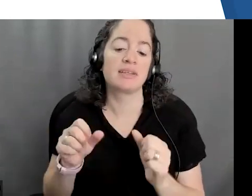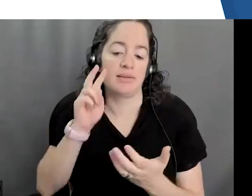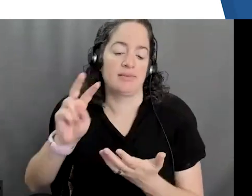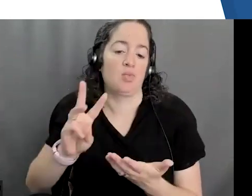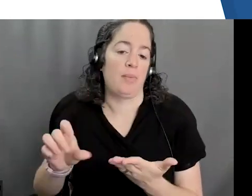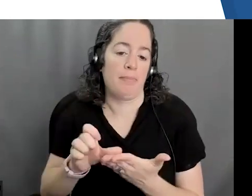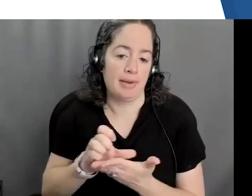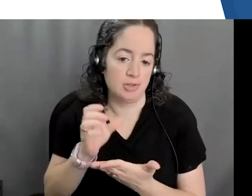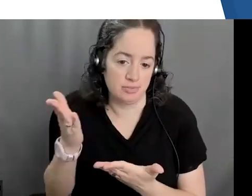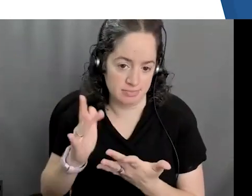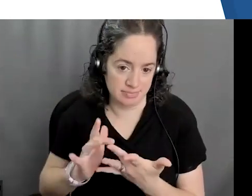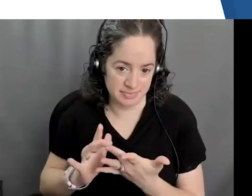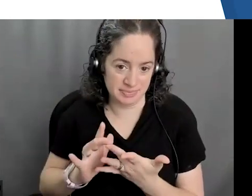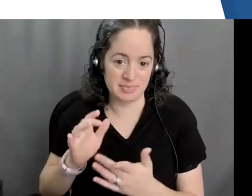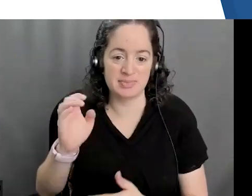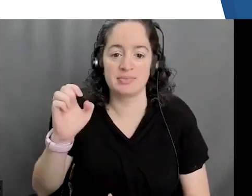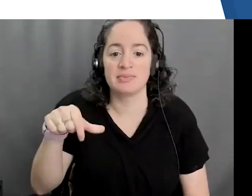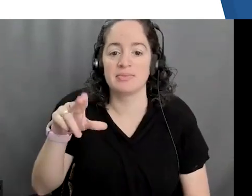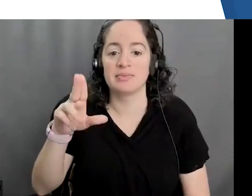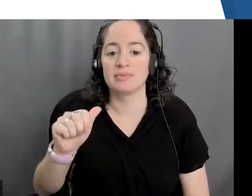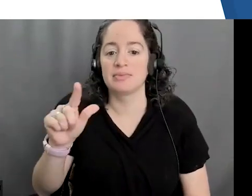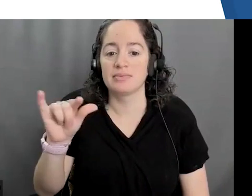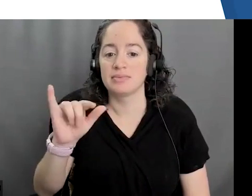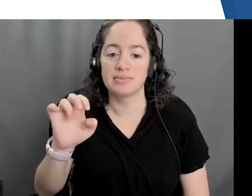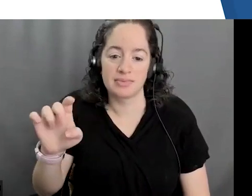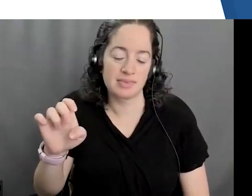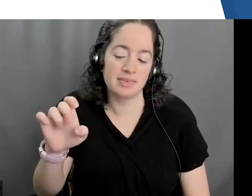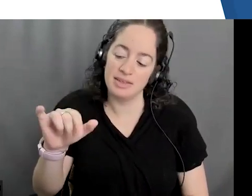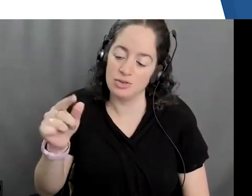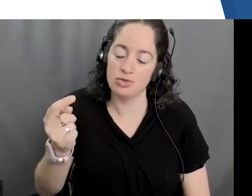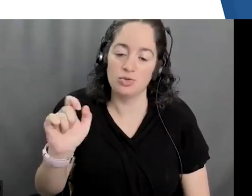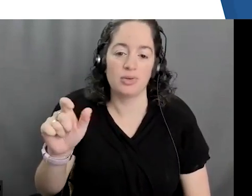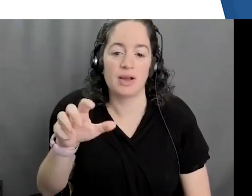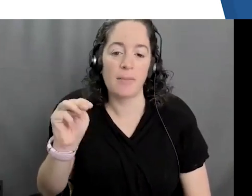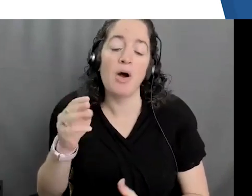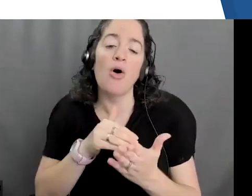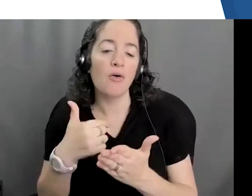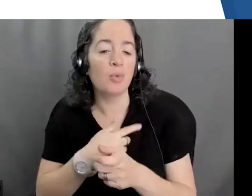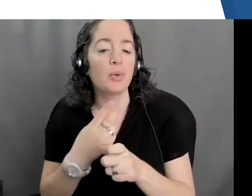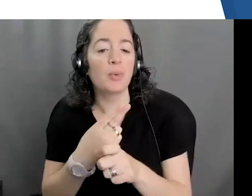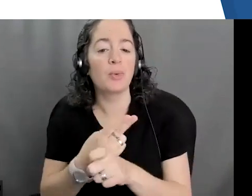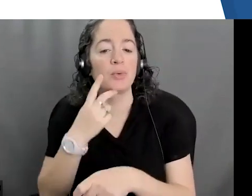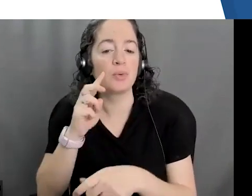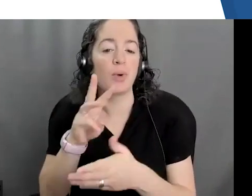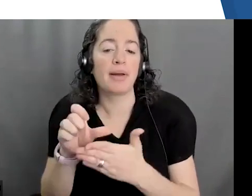We are most commonly on X as far as platforms, and you can find us there at Equalize Digital.